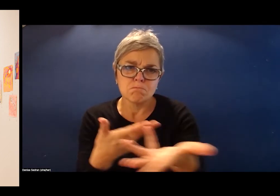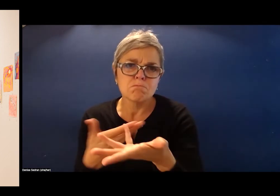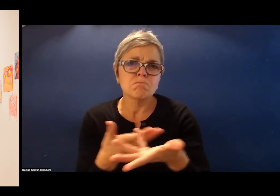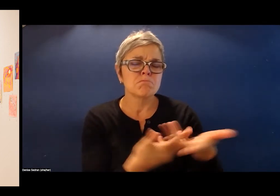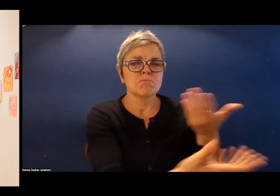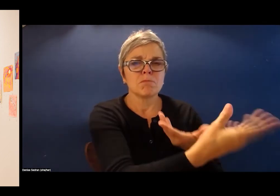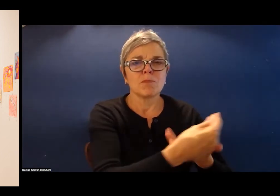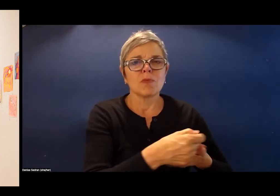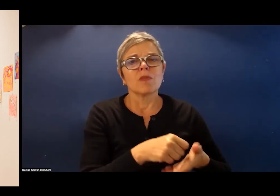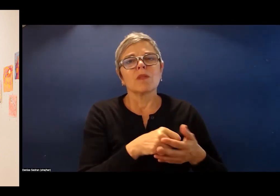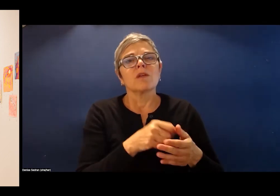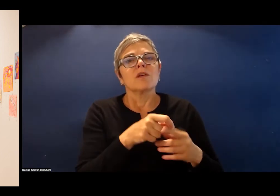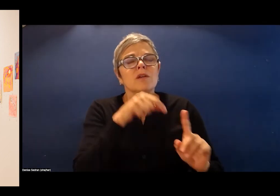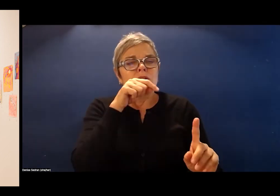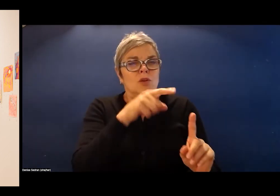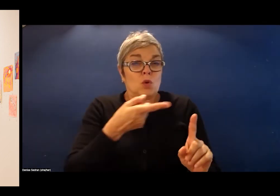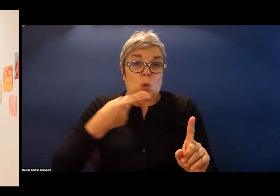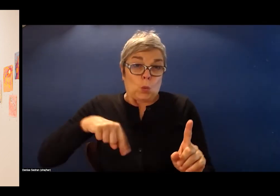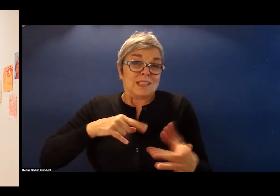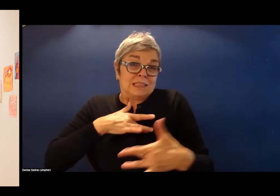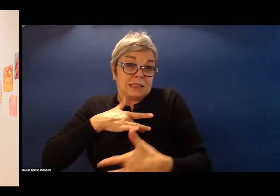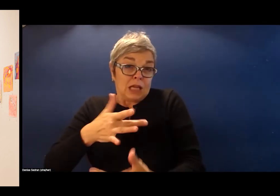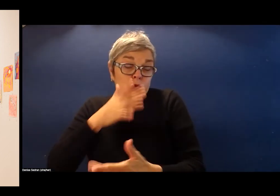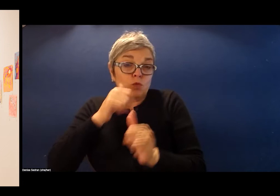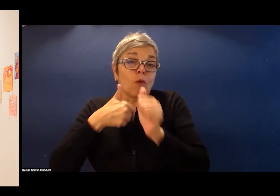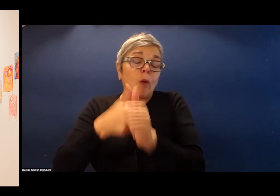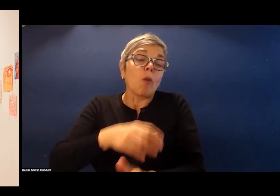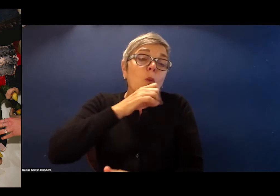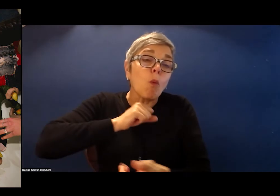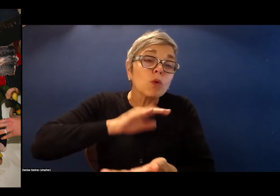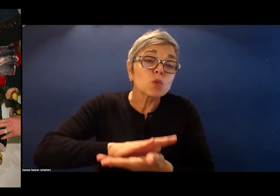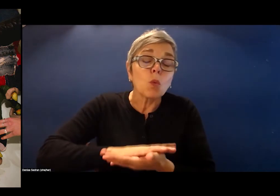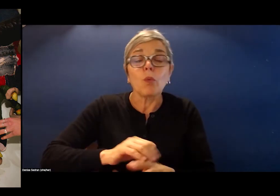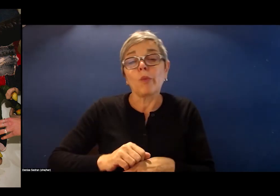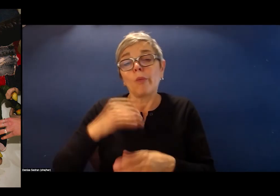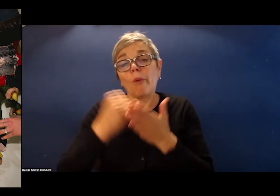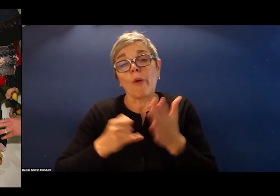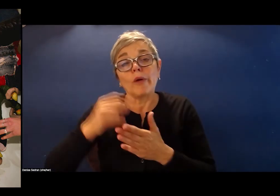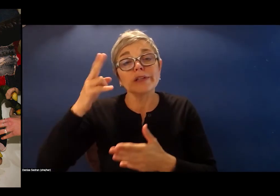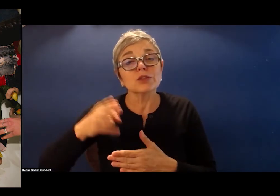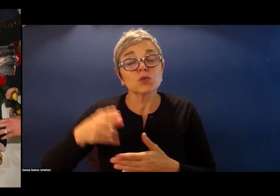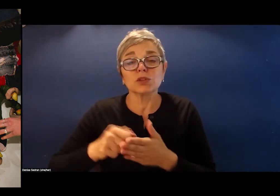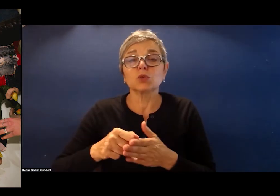where the student is supposed to come into the museum and recognize things immediately and get very little help to engage.